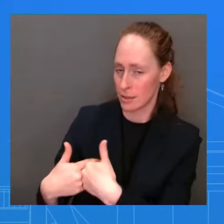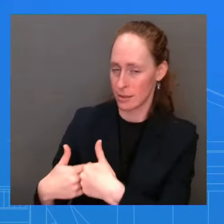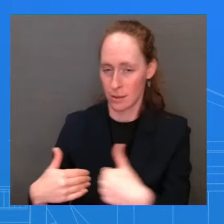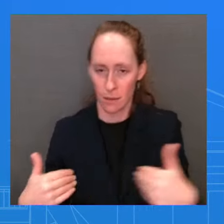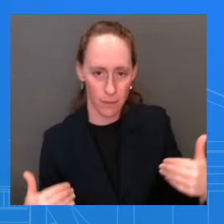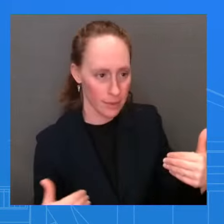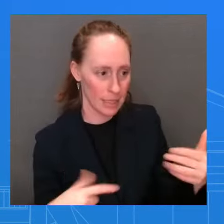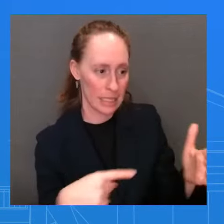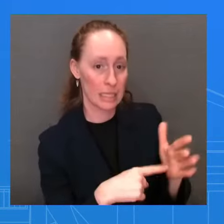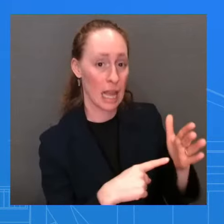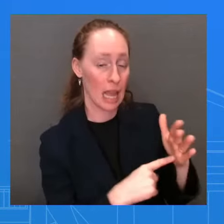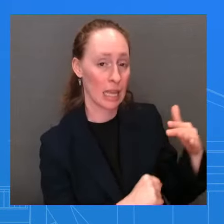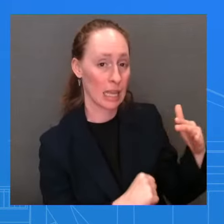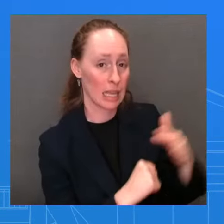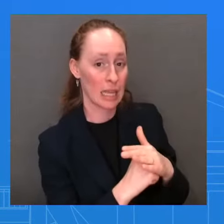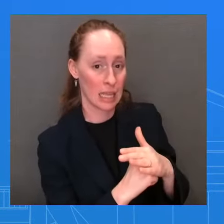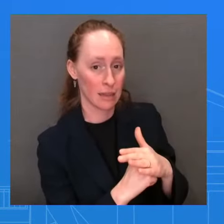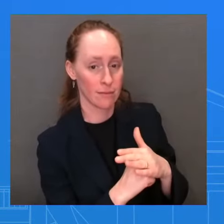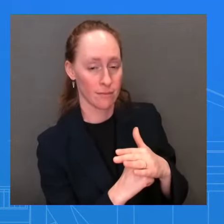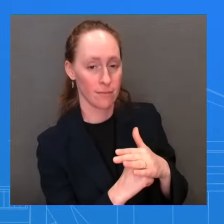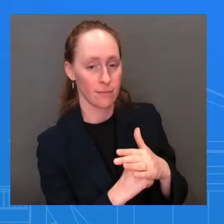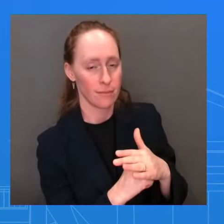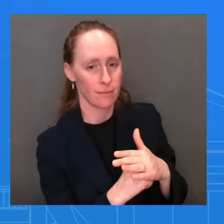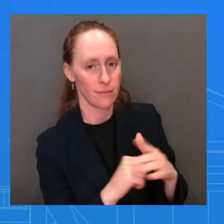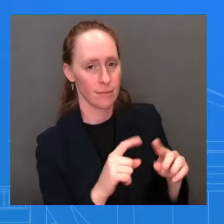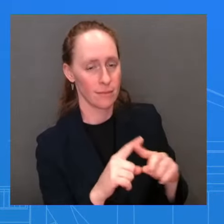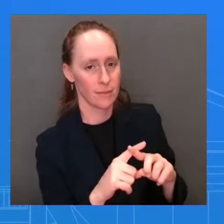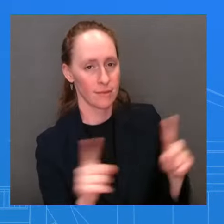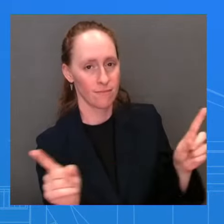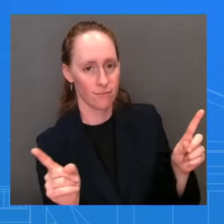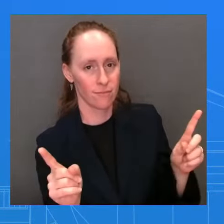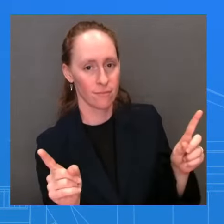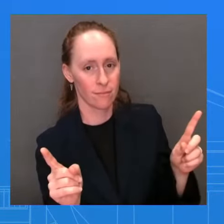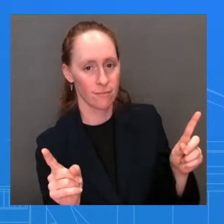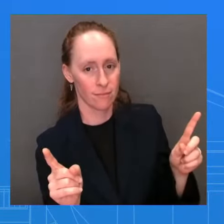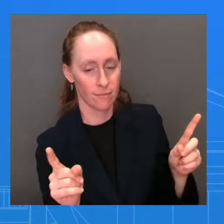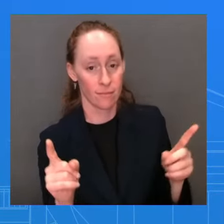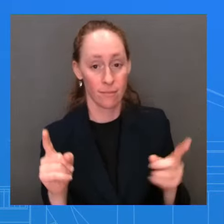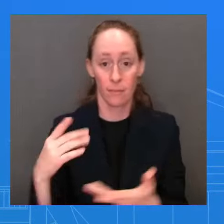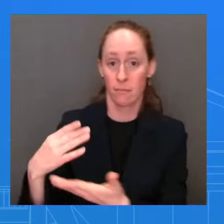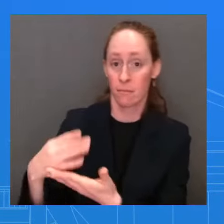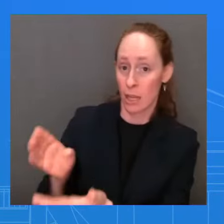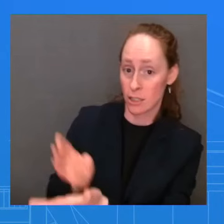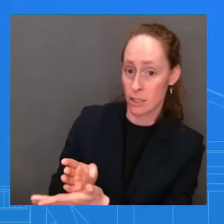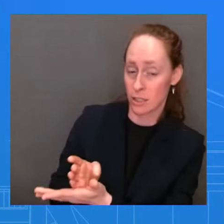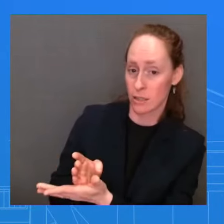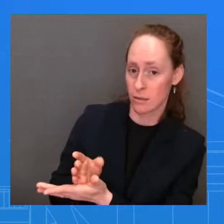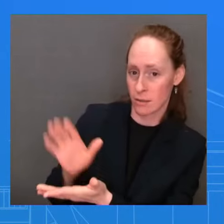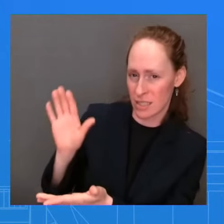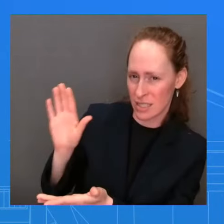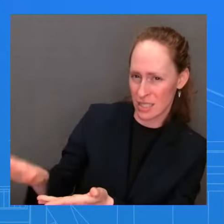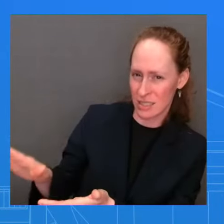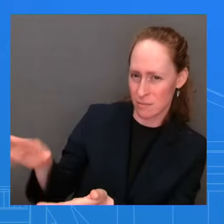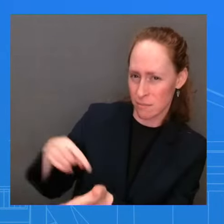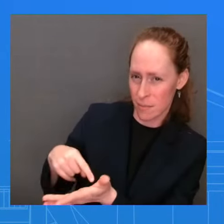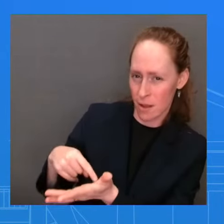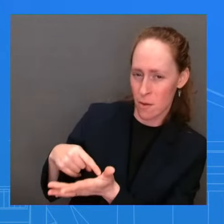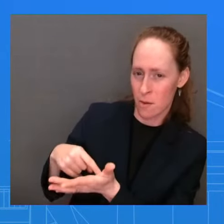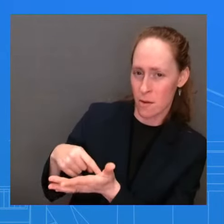And we've been very clear that we're not going to negotiate on default. Go ahead. The Press: Can I just follow up on that question?